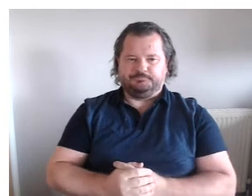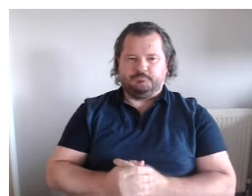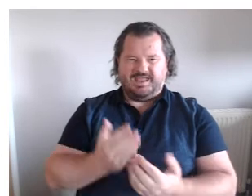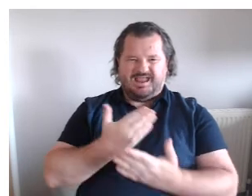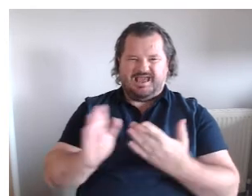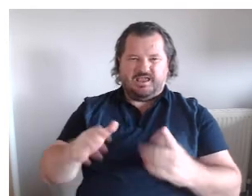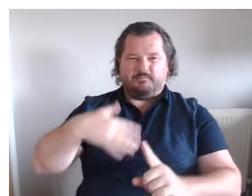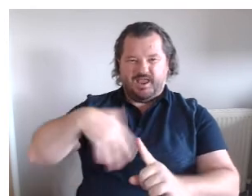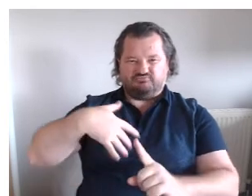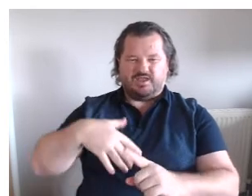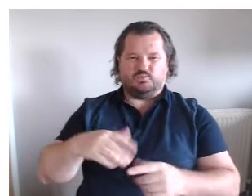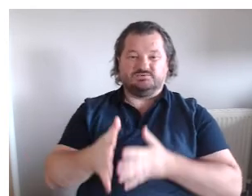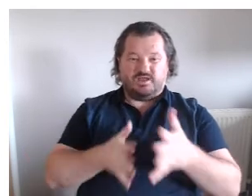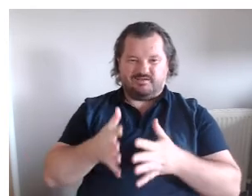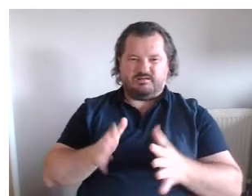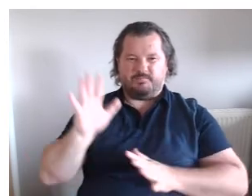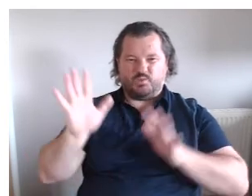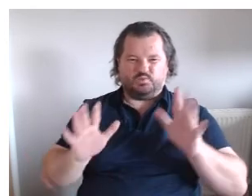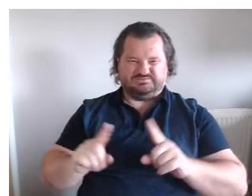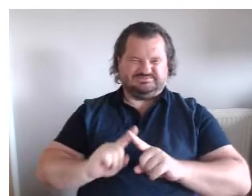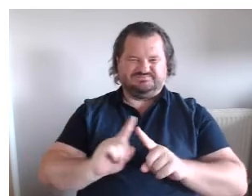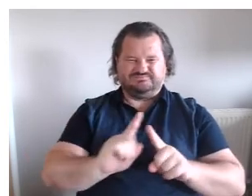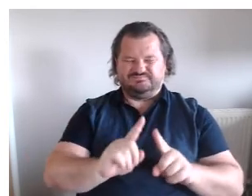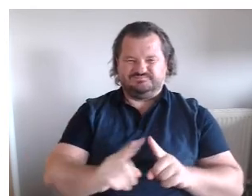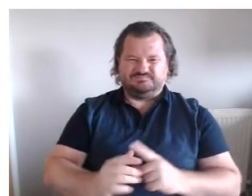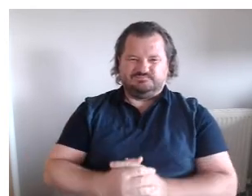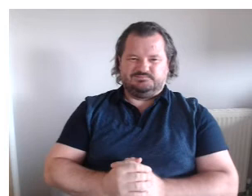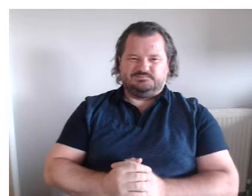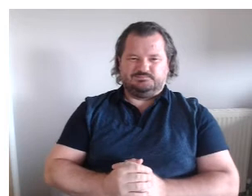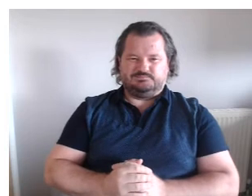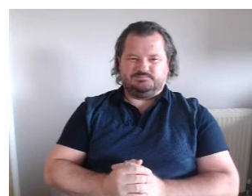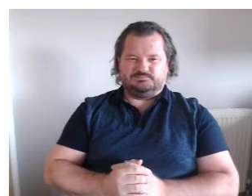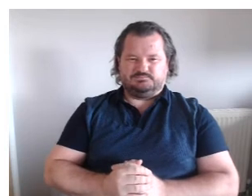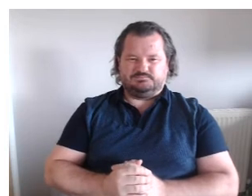It is clearly visible that background, signers and their pose differ.